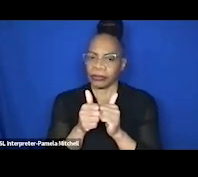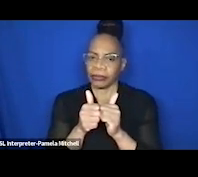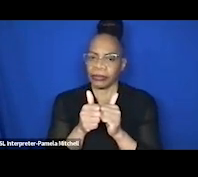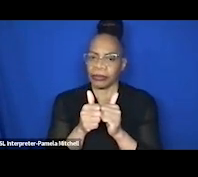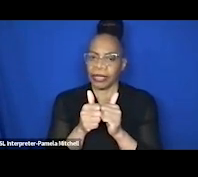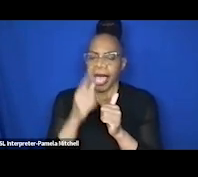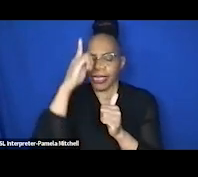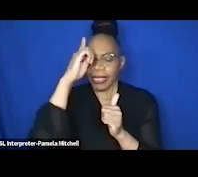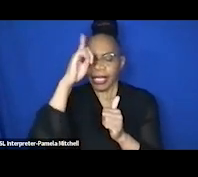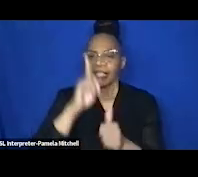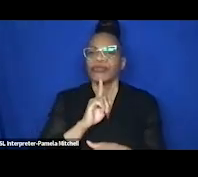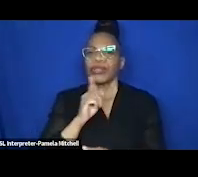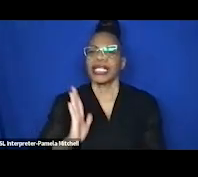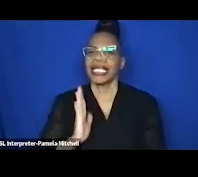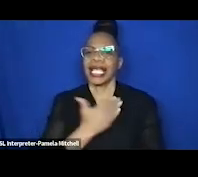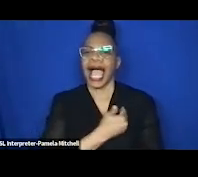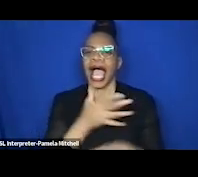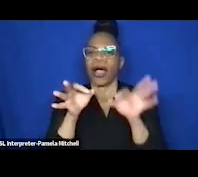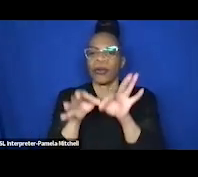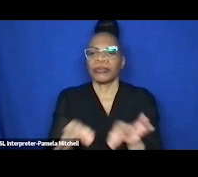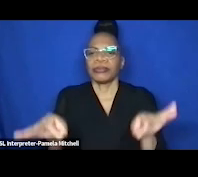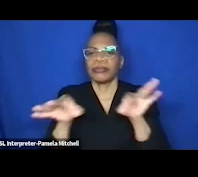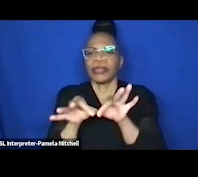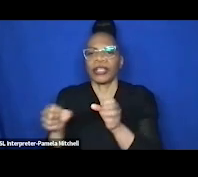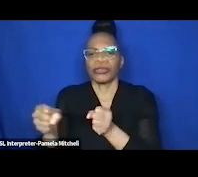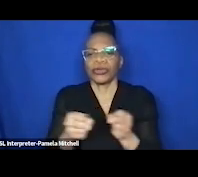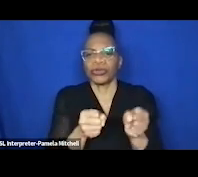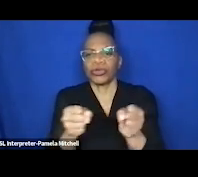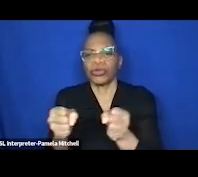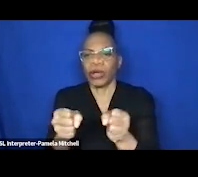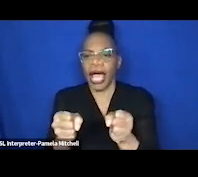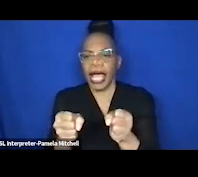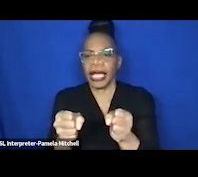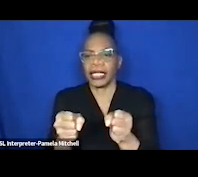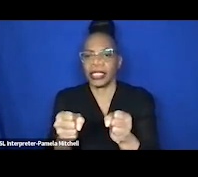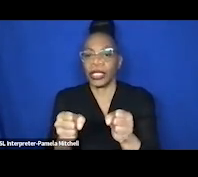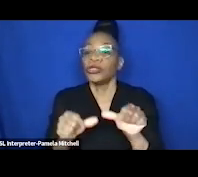our key strategy here was just continuing to have conversations.